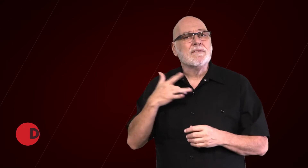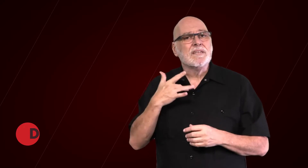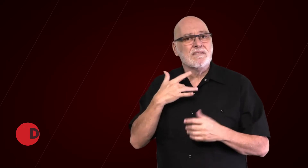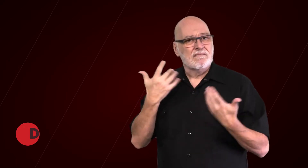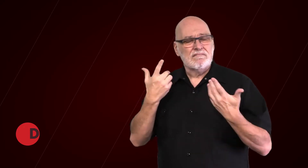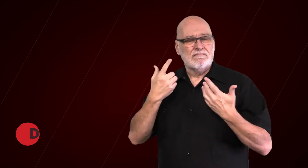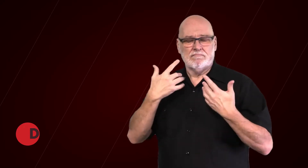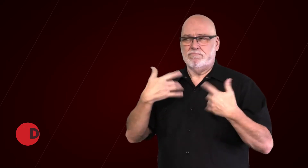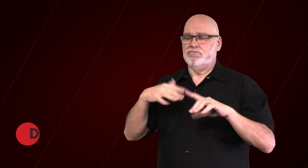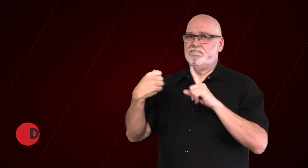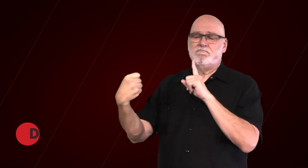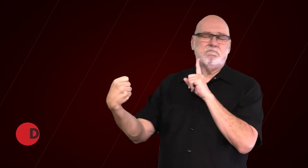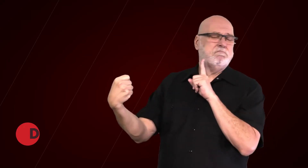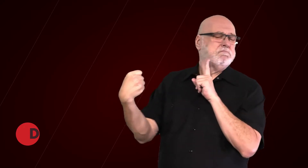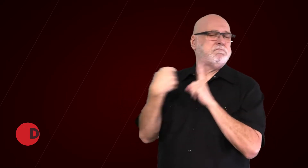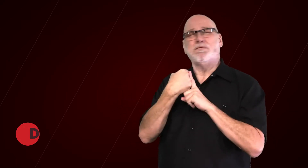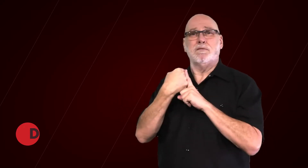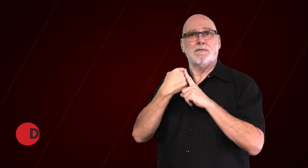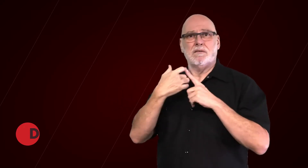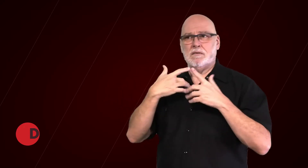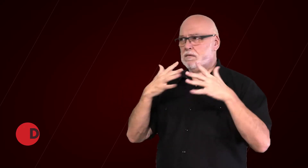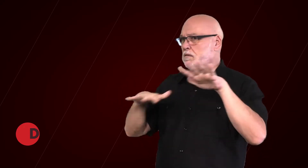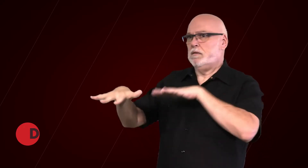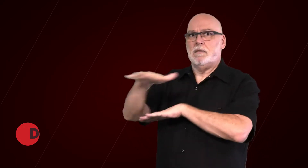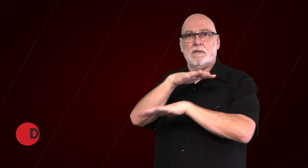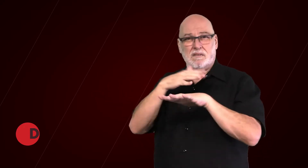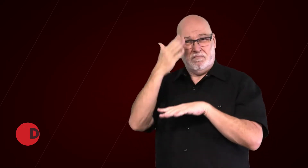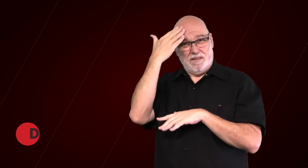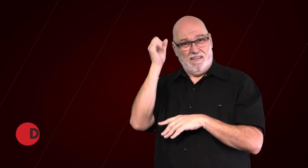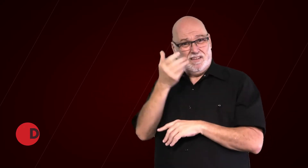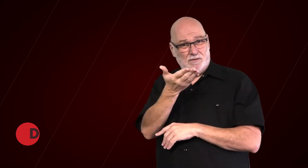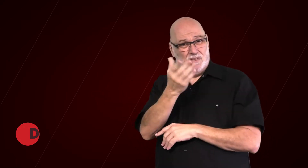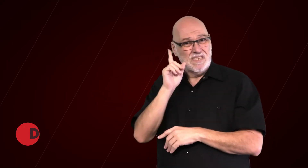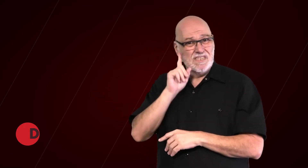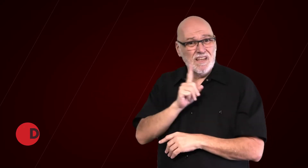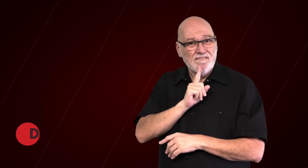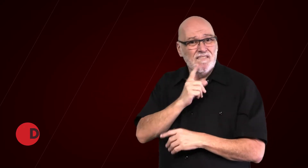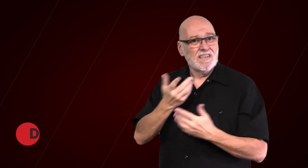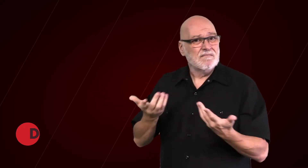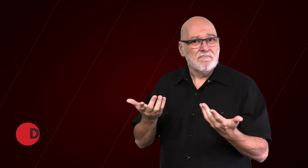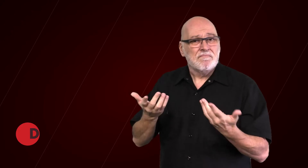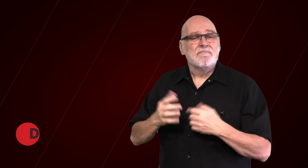[Anselmo]: Did you feel you were impacted differently because you are Deaf?